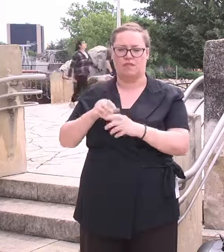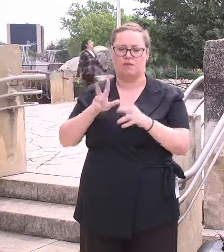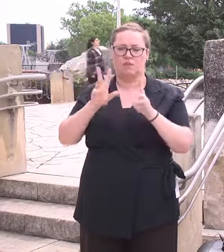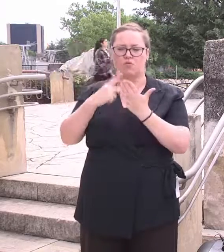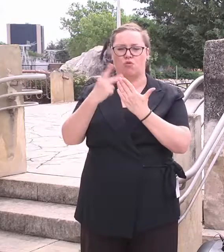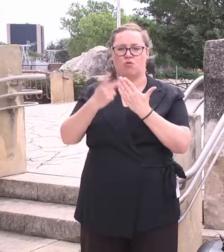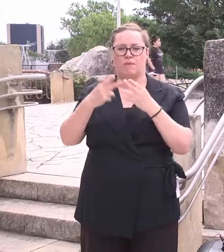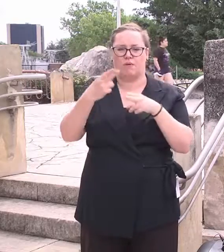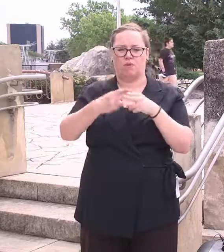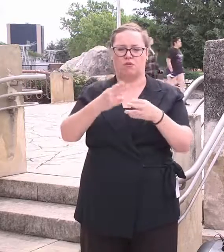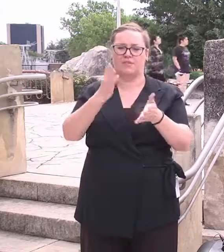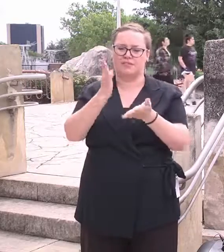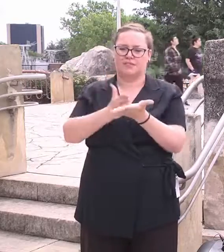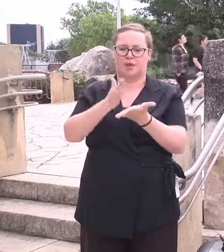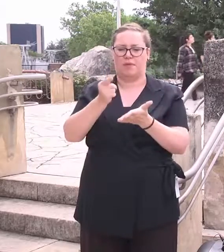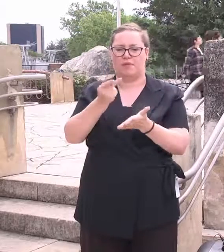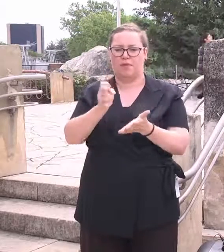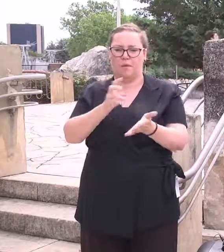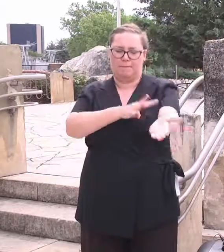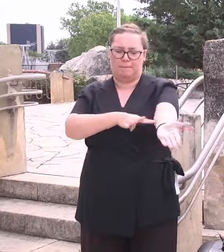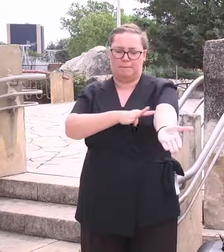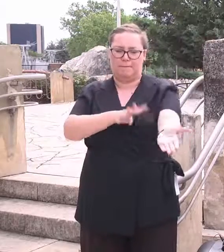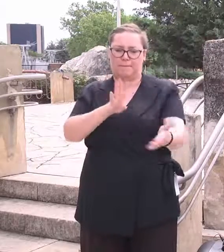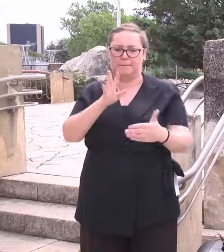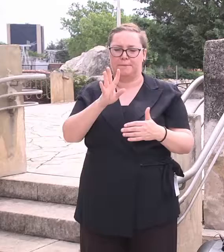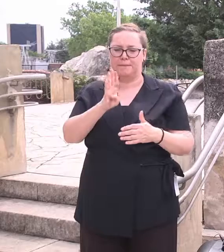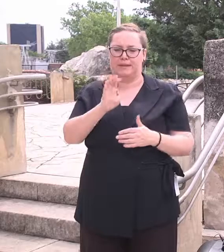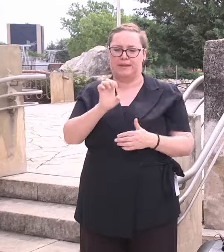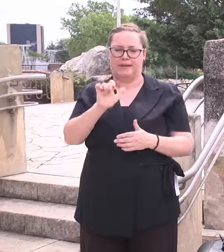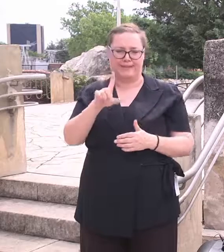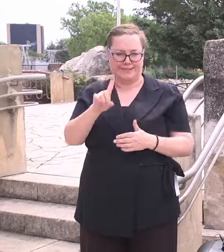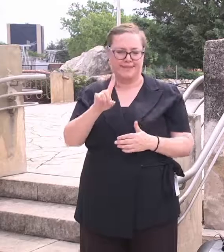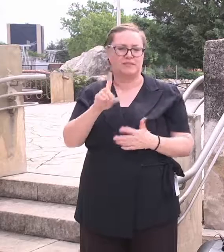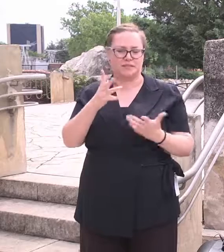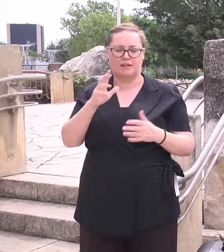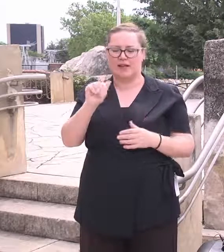month which means that Ascension via chrisy will come up and talk to us a little bit more about